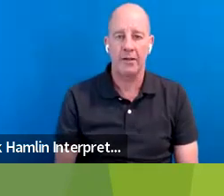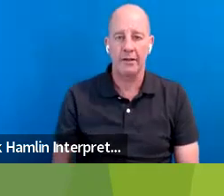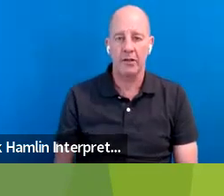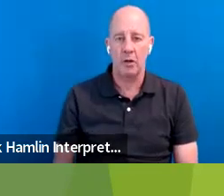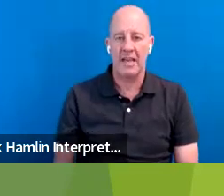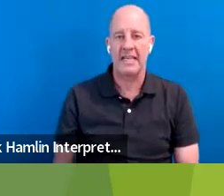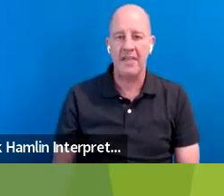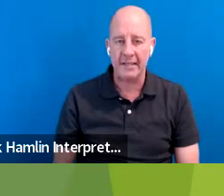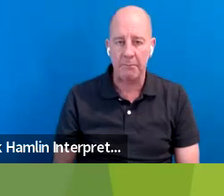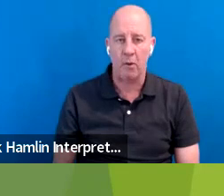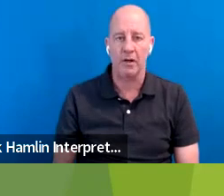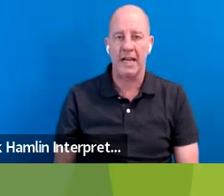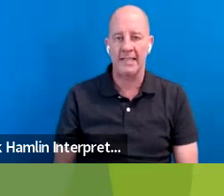How can they get that support?